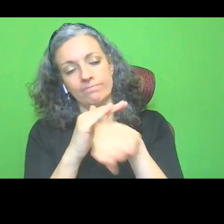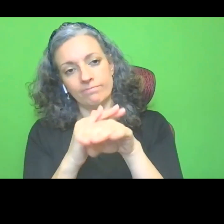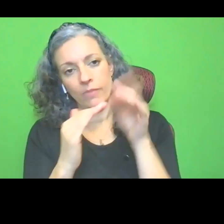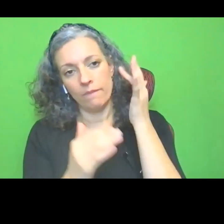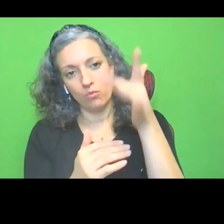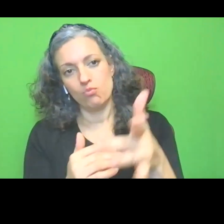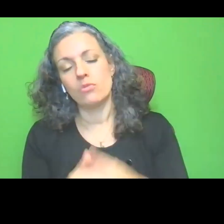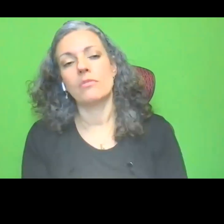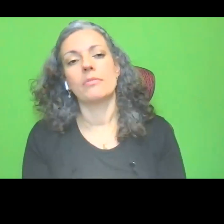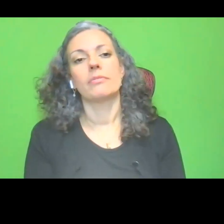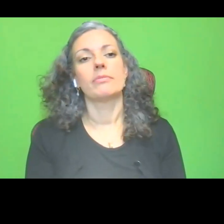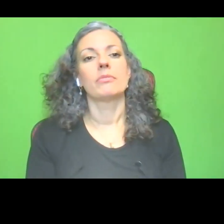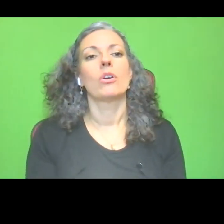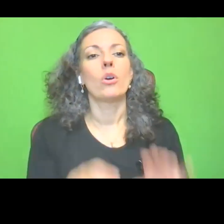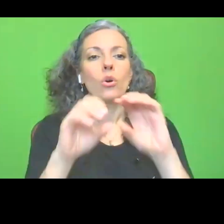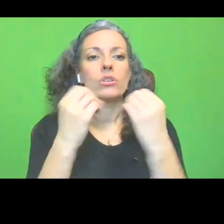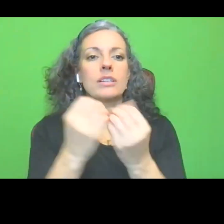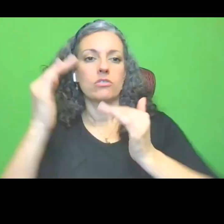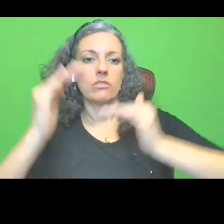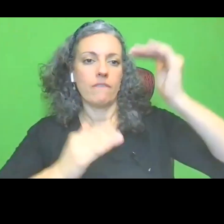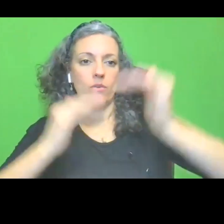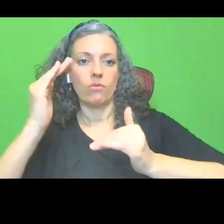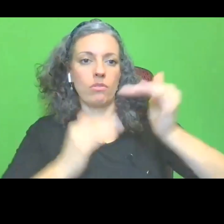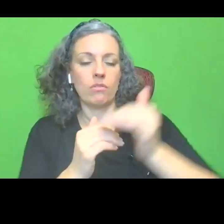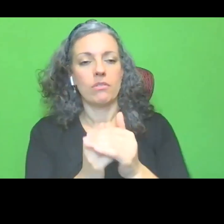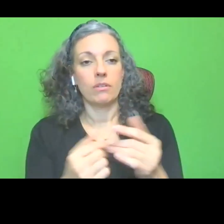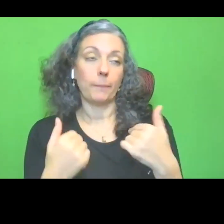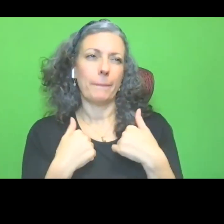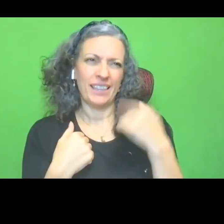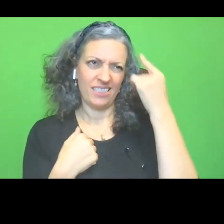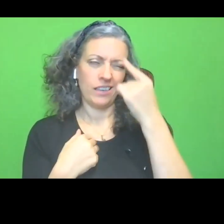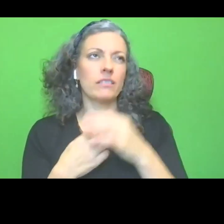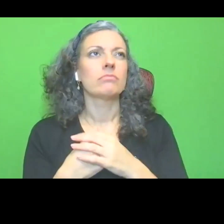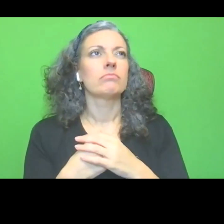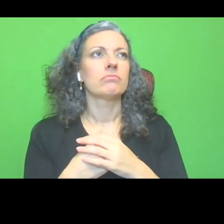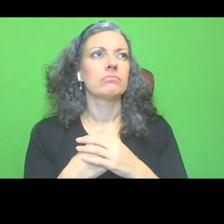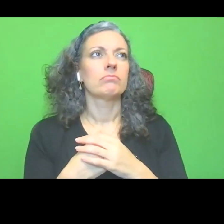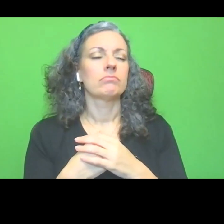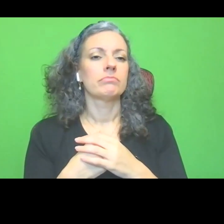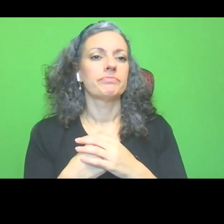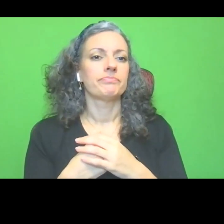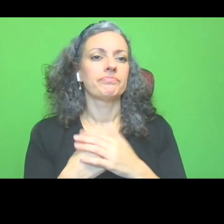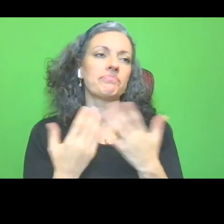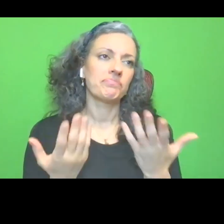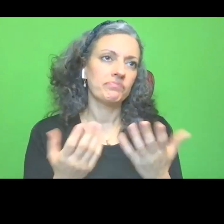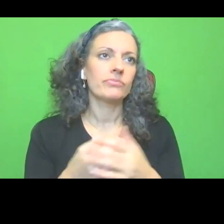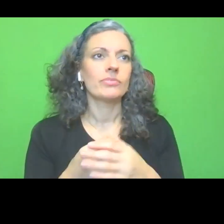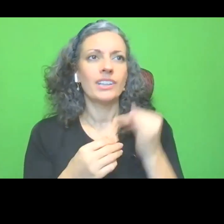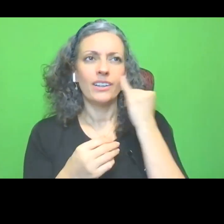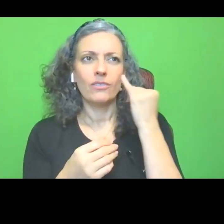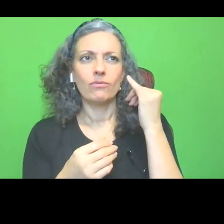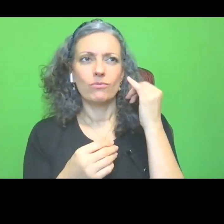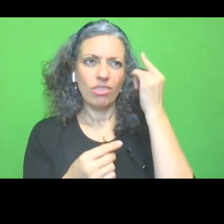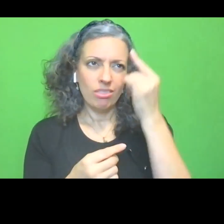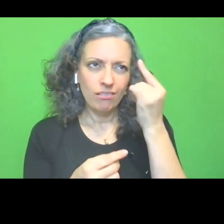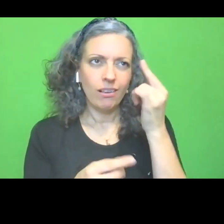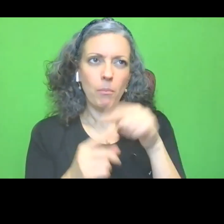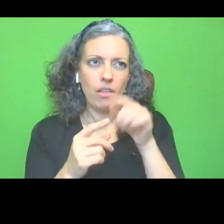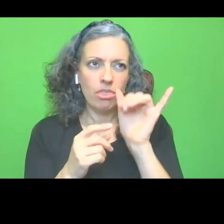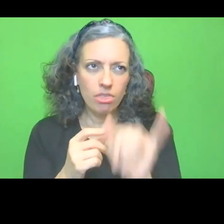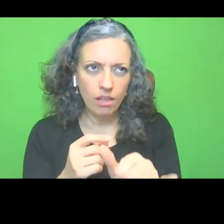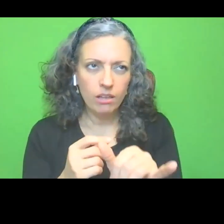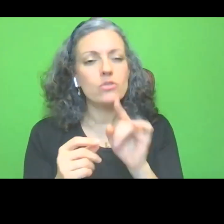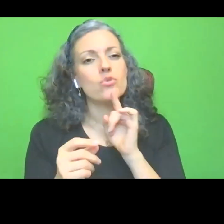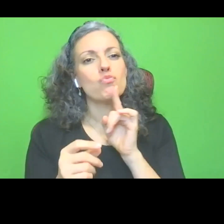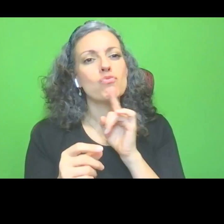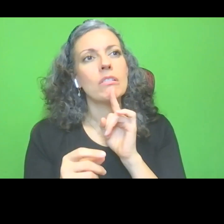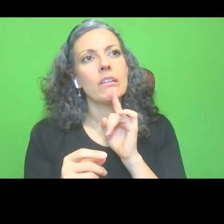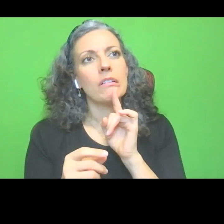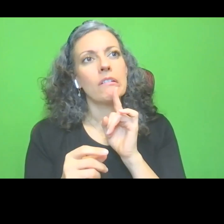At the organizational level, to me, if you're thinking about it as it's a real acted upon part